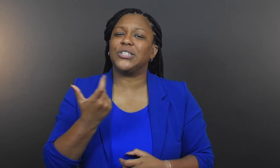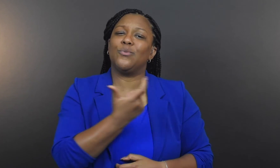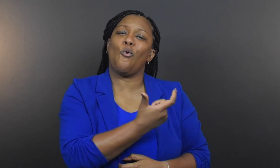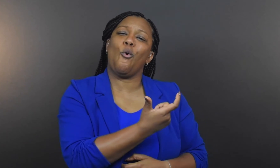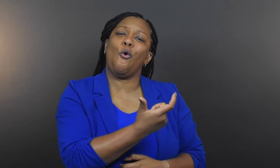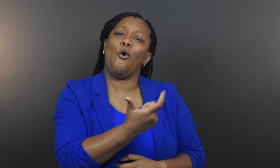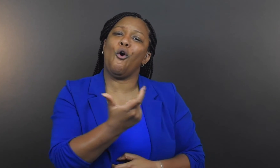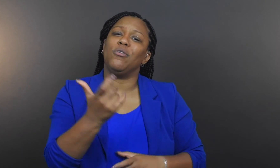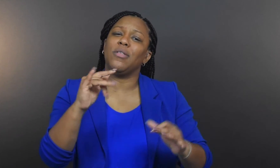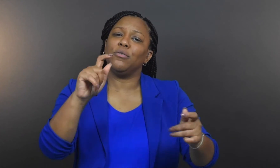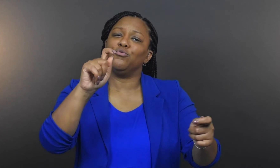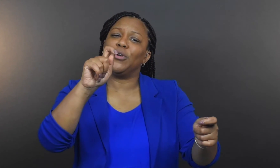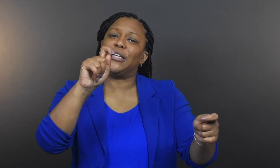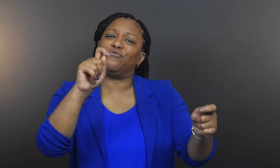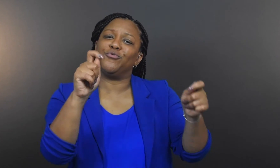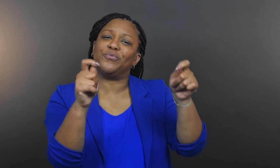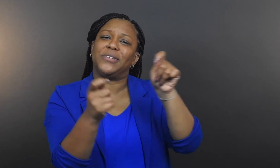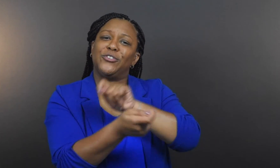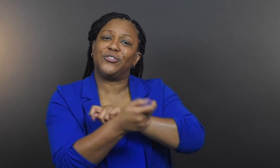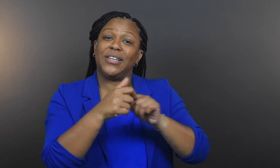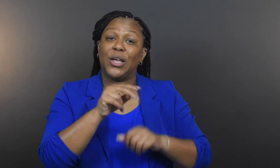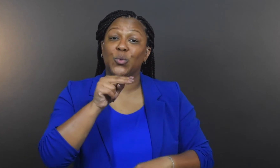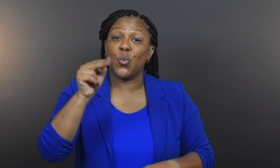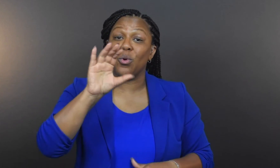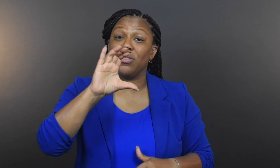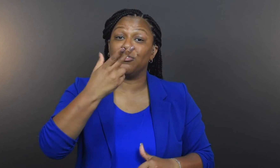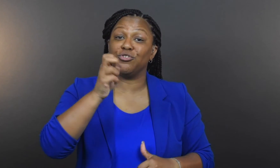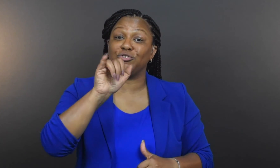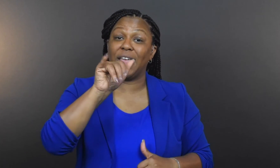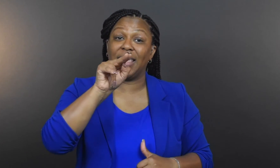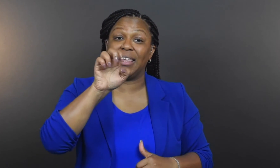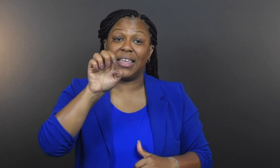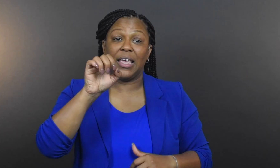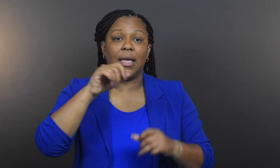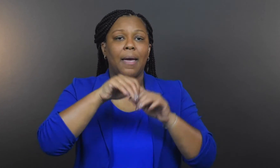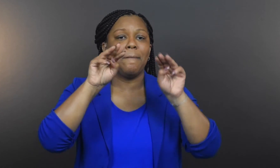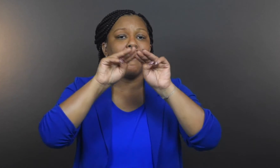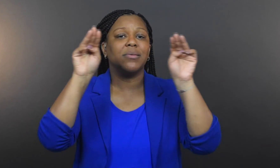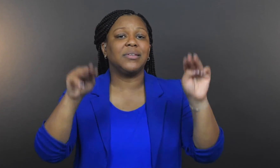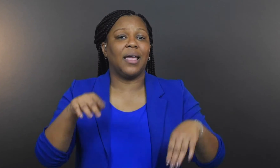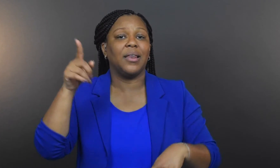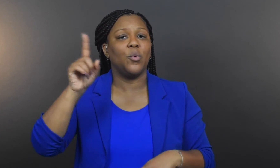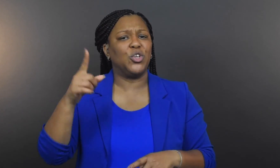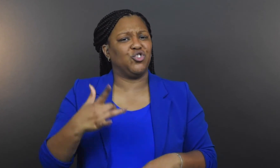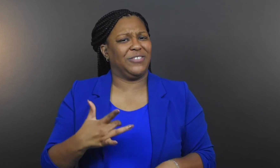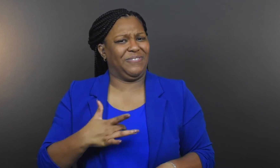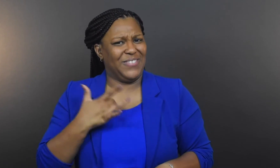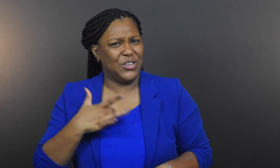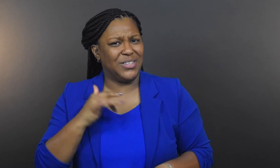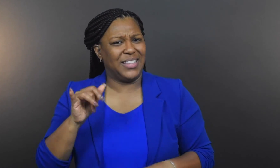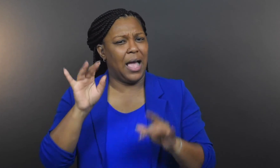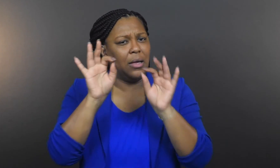She watched a transformation among the Northern Cheyenne in Montana that she feels is an important